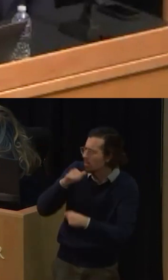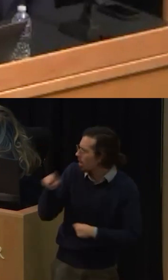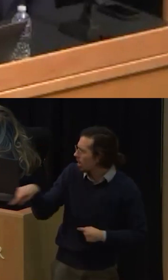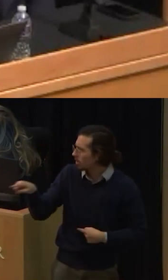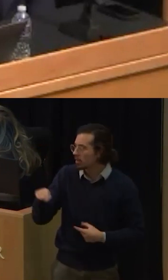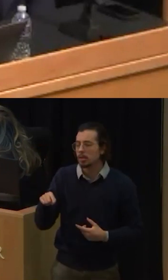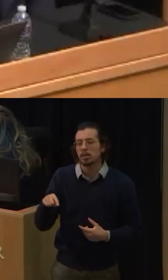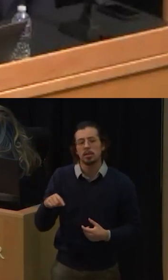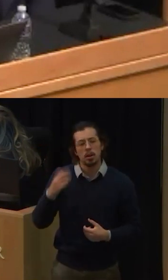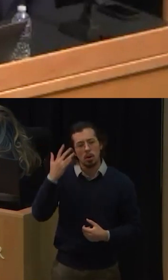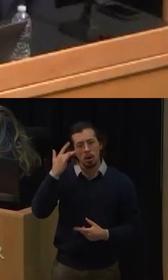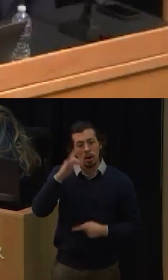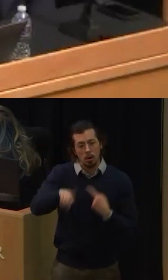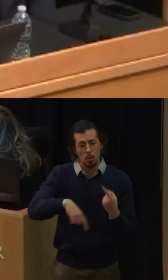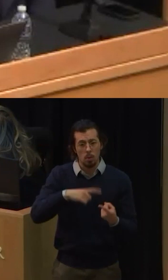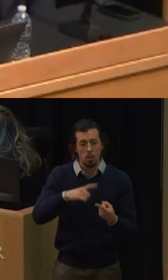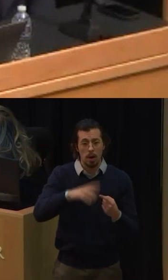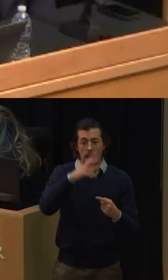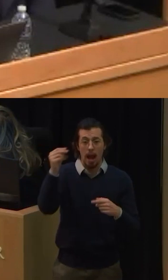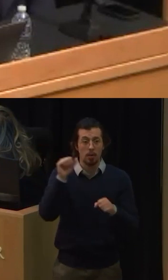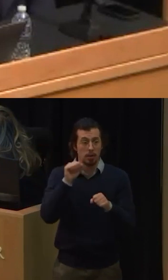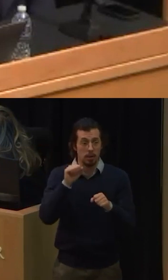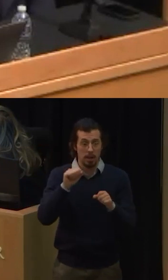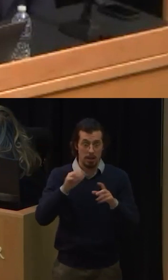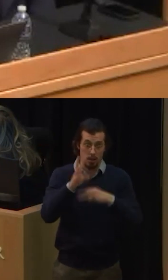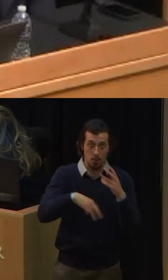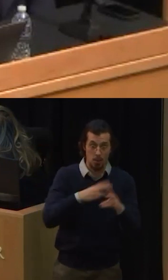Because when you get out here, it's up to people like me to eat you alive. Ask Eric Caine